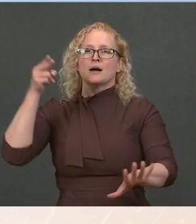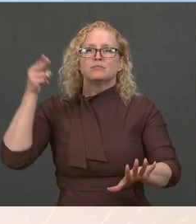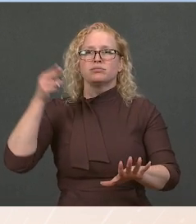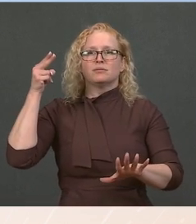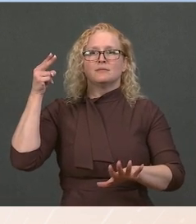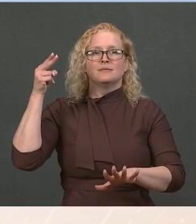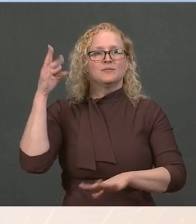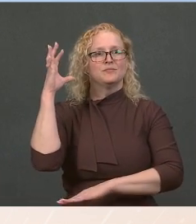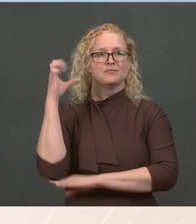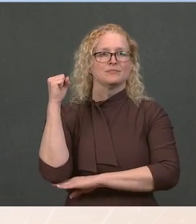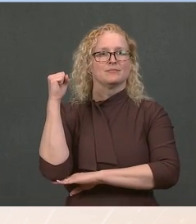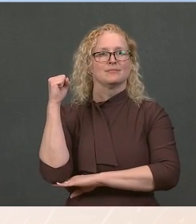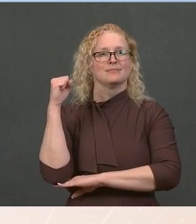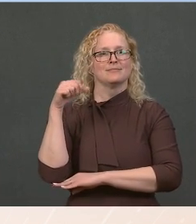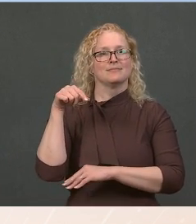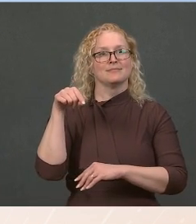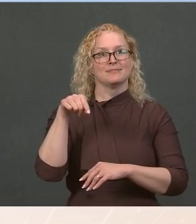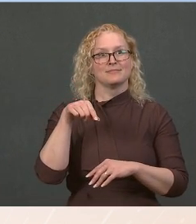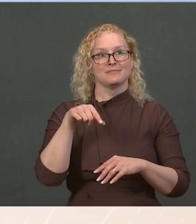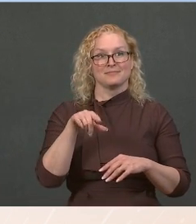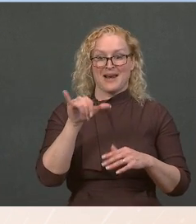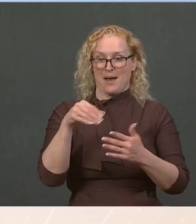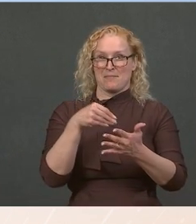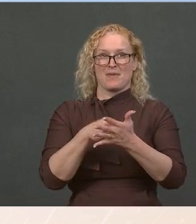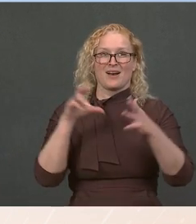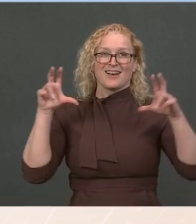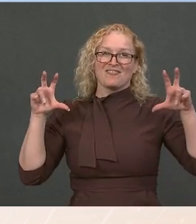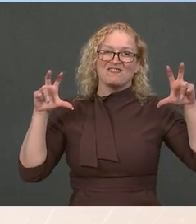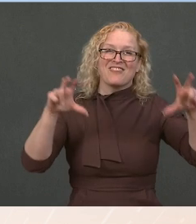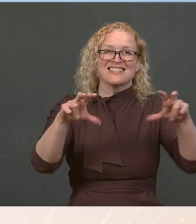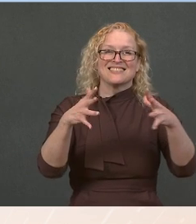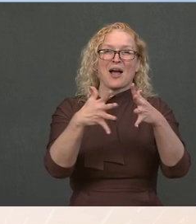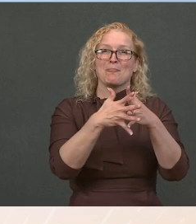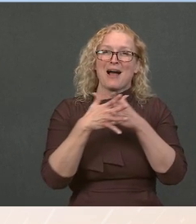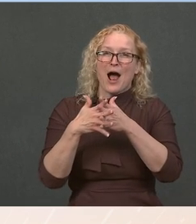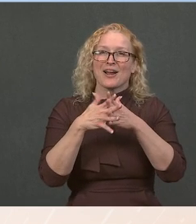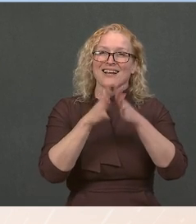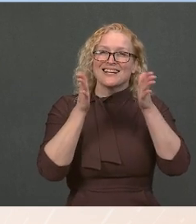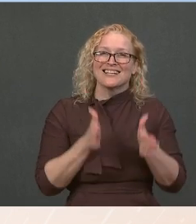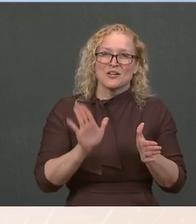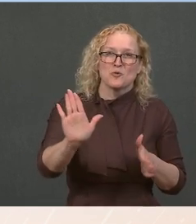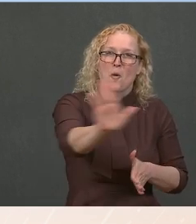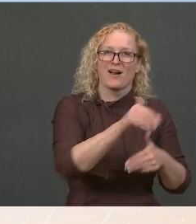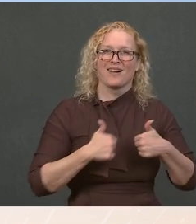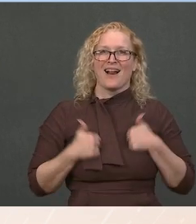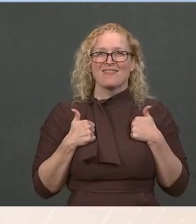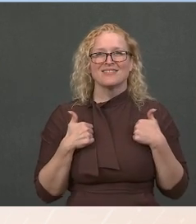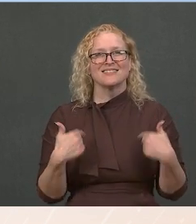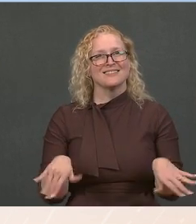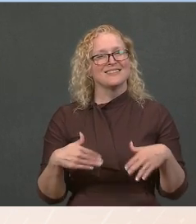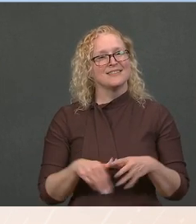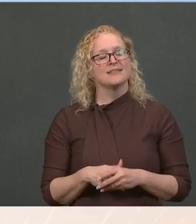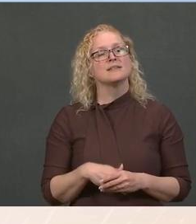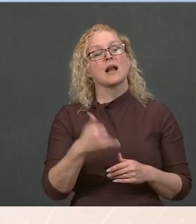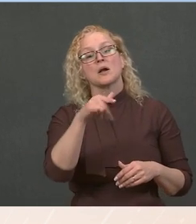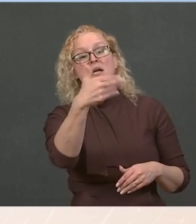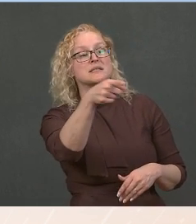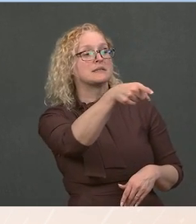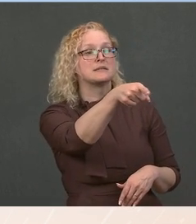and invest in peop- -- in the Americans' lives. The Press: Thanks, Karine. And I know we have an out -- Ms. Jean-Pierre: Okay. The Press: -- but can you answer maybe one more? Ms. Jean-Pierre: Okay, one more.